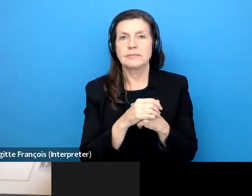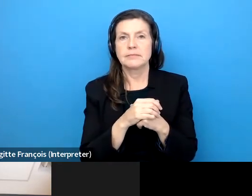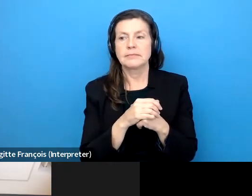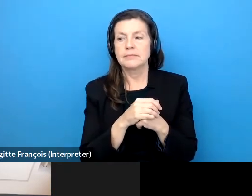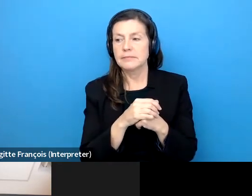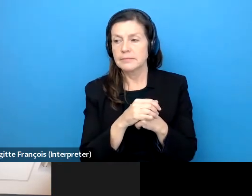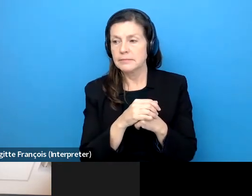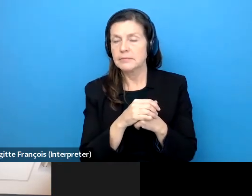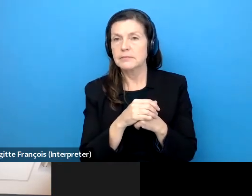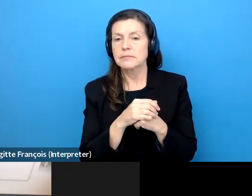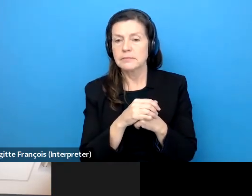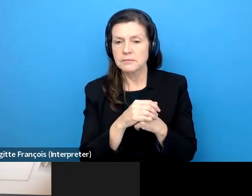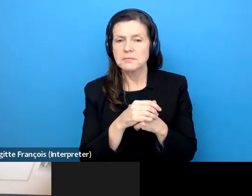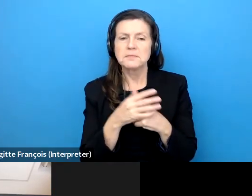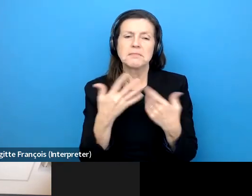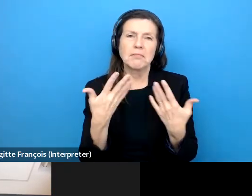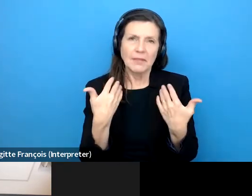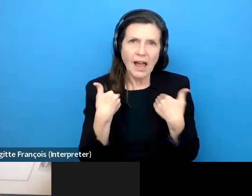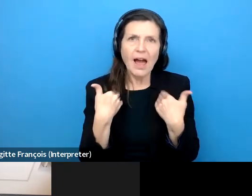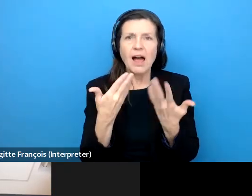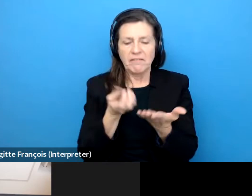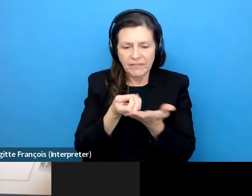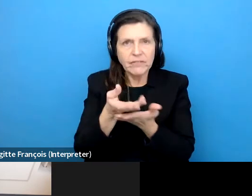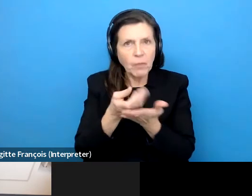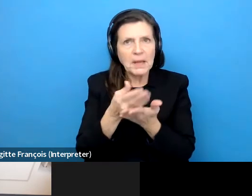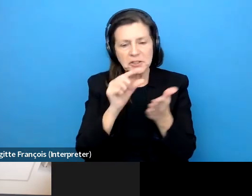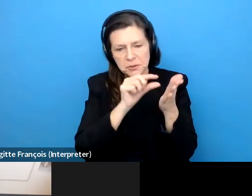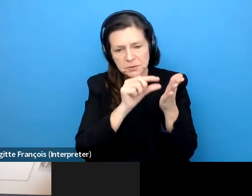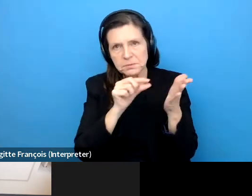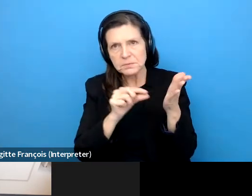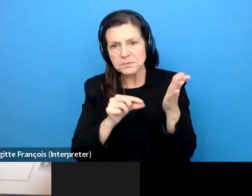as it was already foreseen, so between four and nine years,